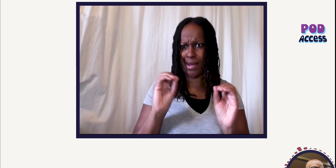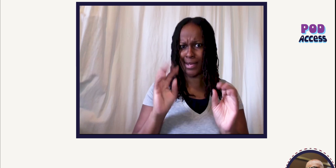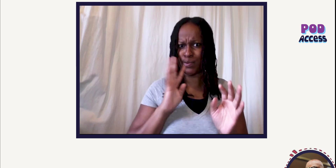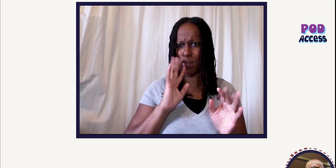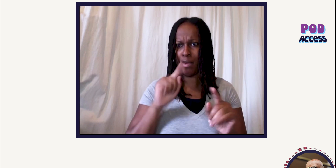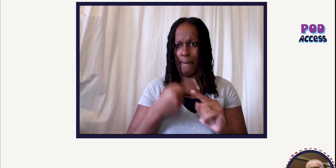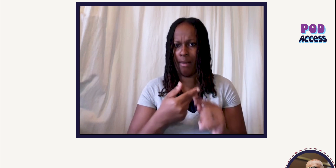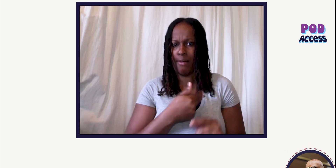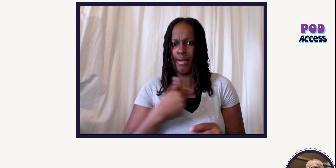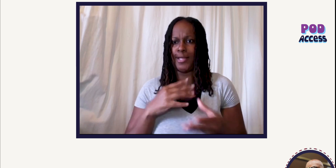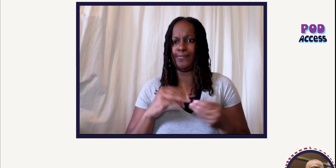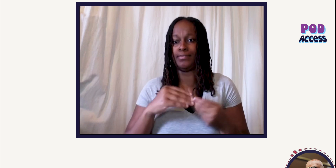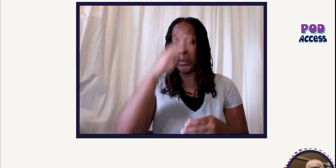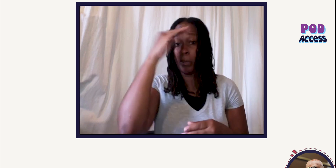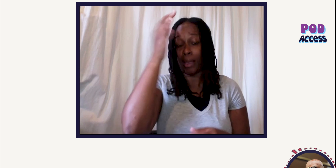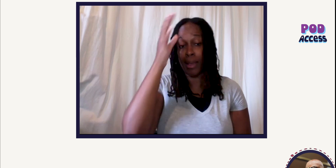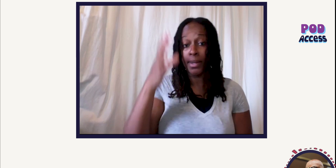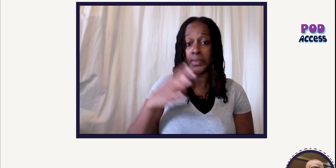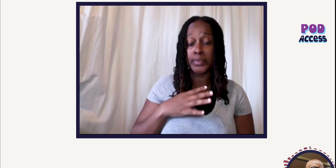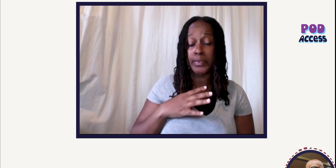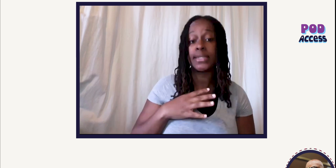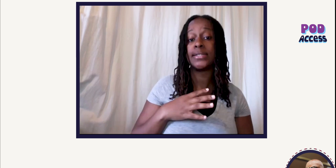with disabilities, whether visible or non-apparent.